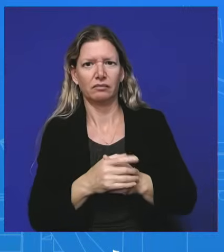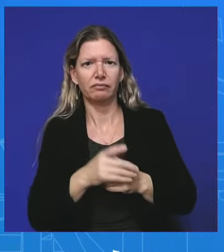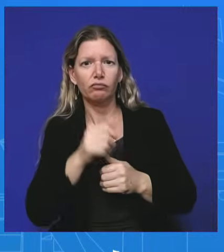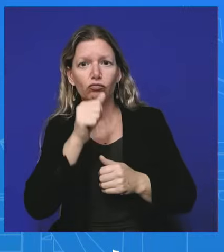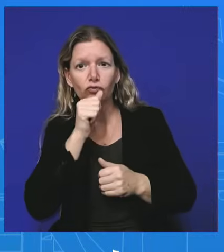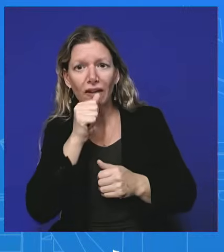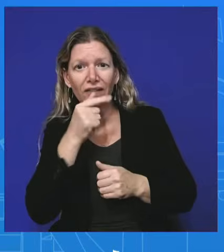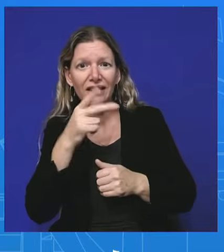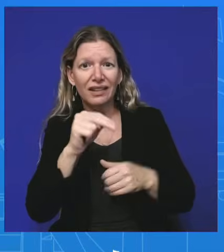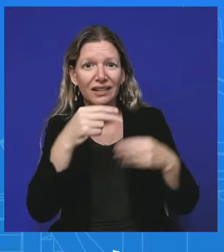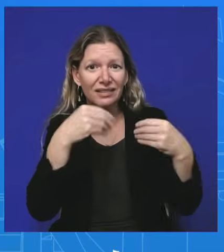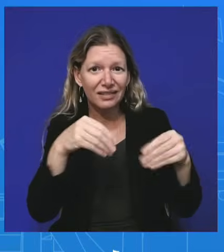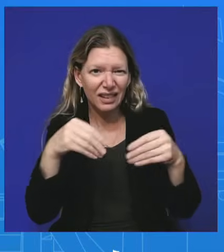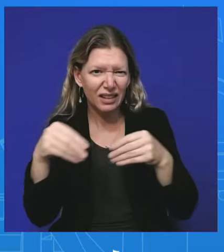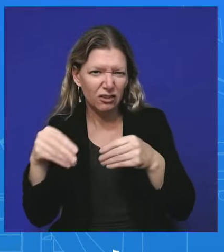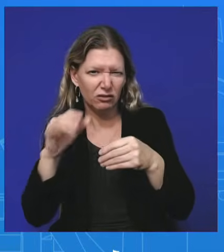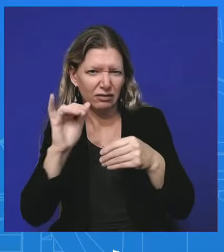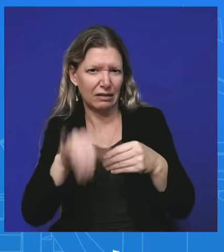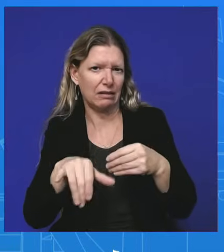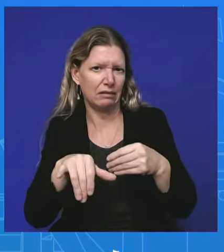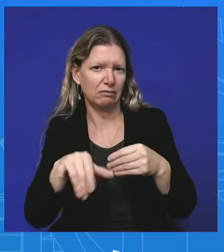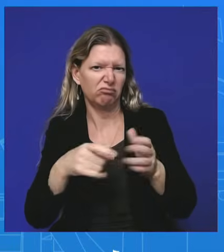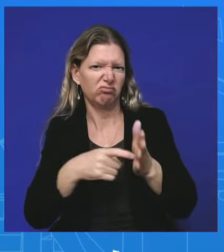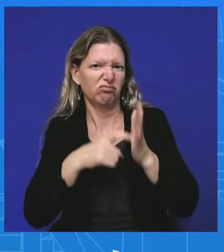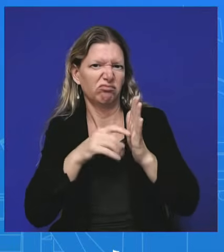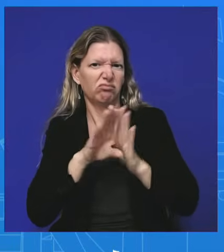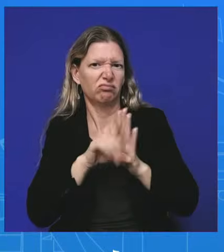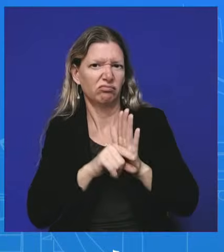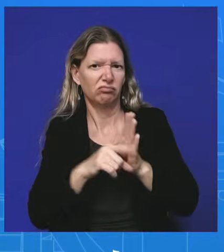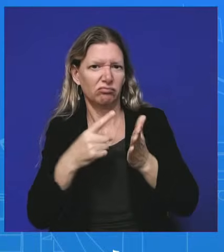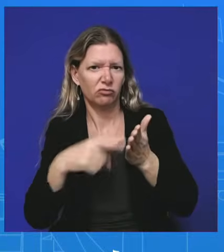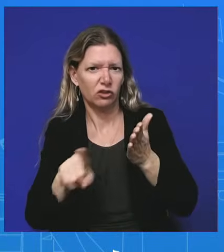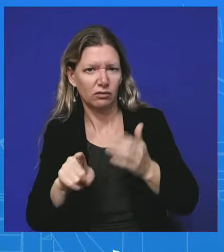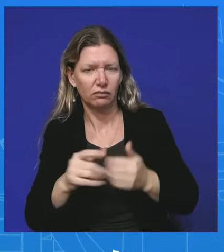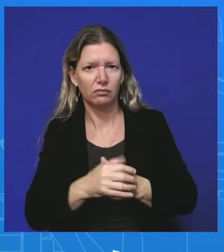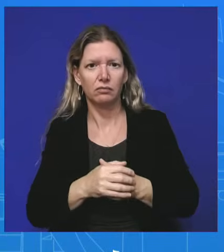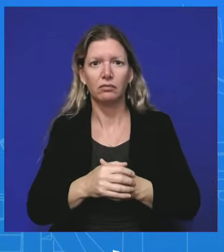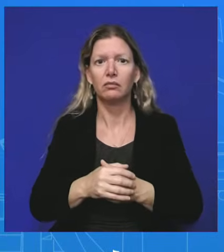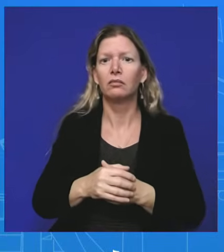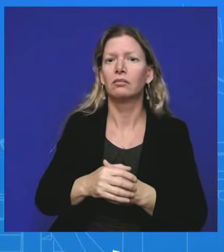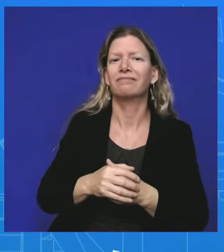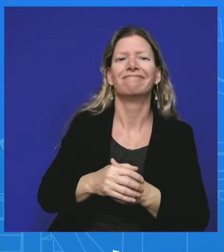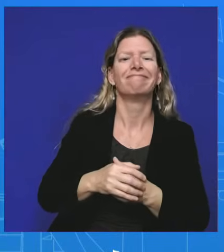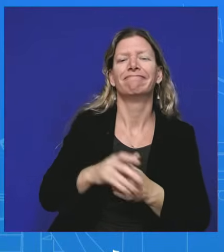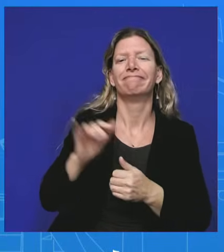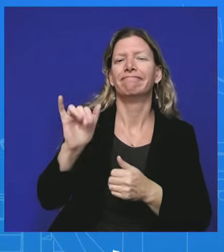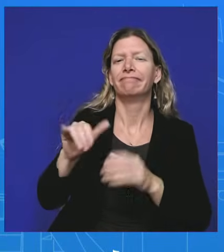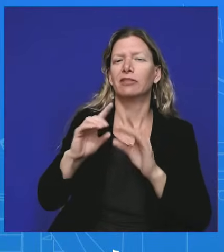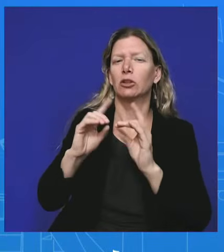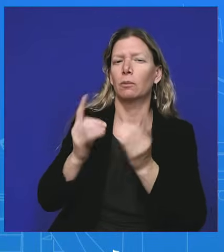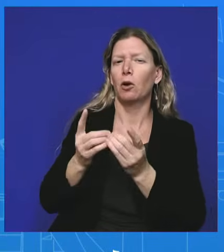The Press: -- for the private market. Ms. Jean-Pierre: Okay, I think that's more for the Department of Justice. I don't have any -- anything specifics on how that's going to work out or the process of that.